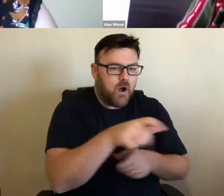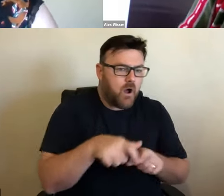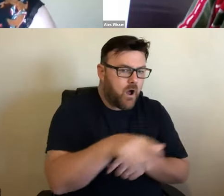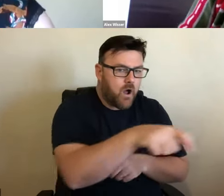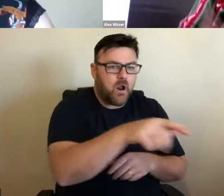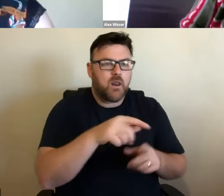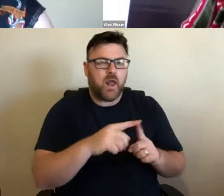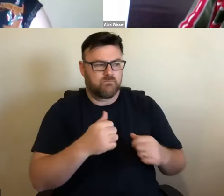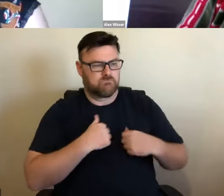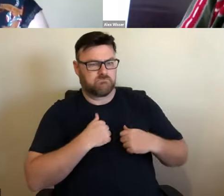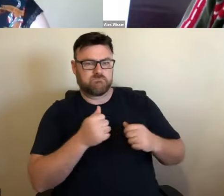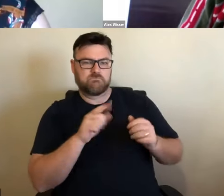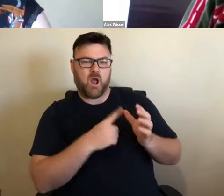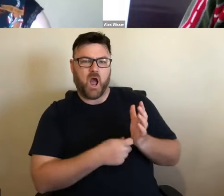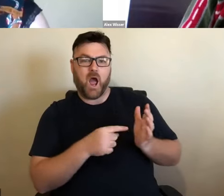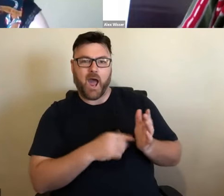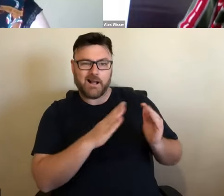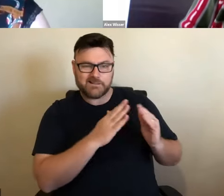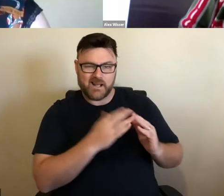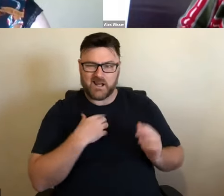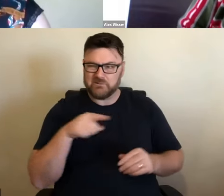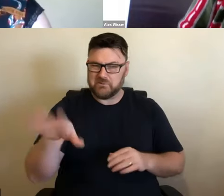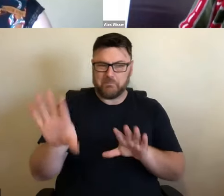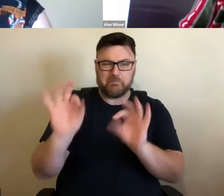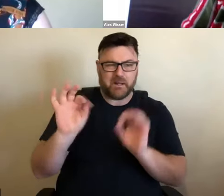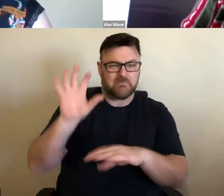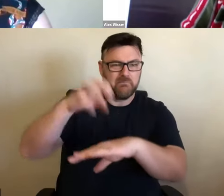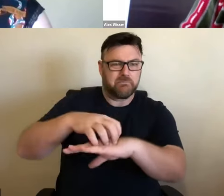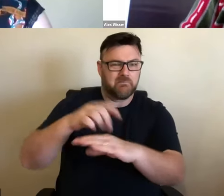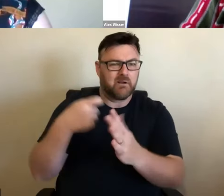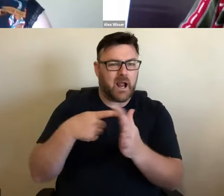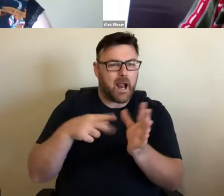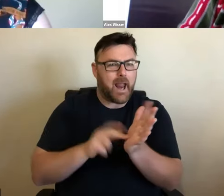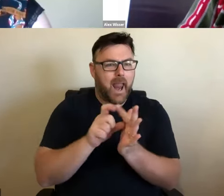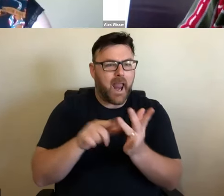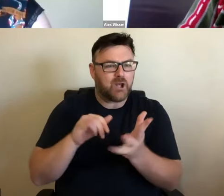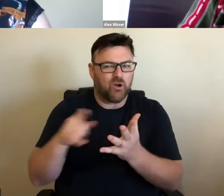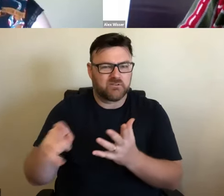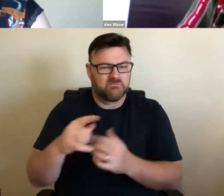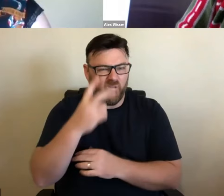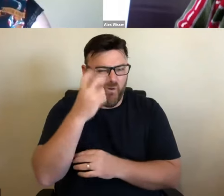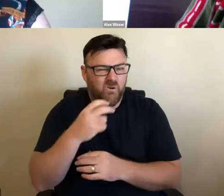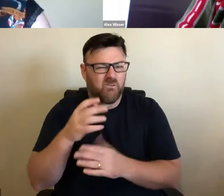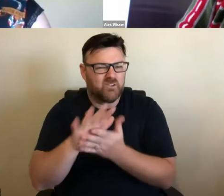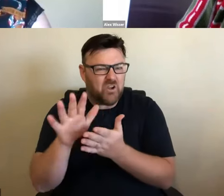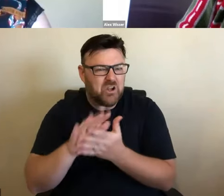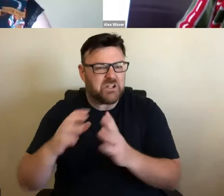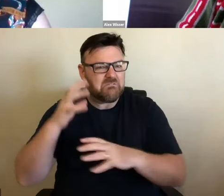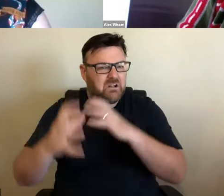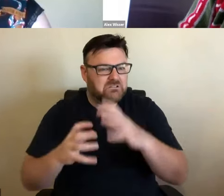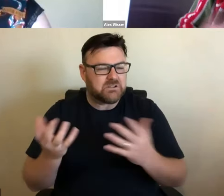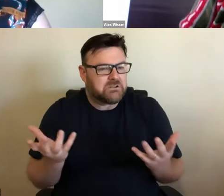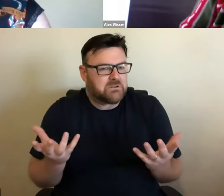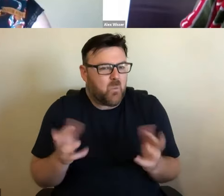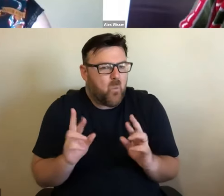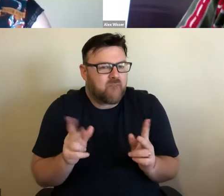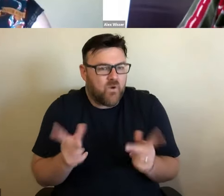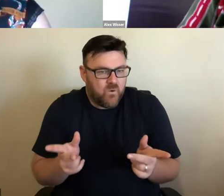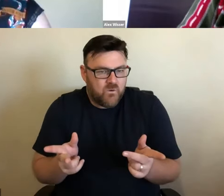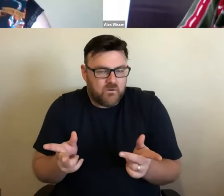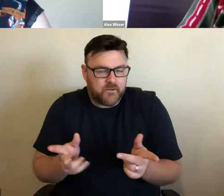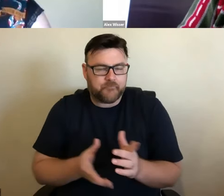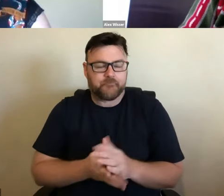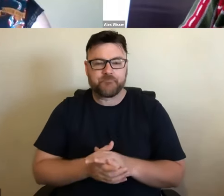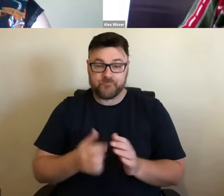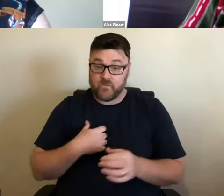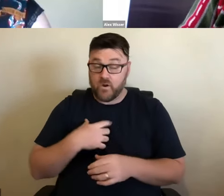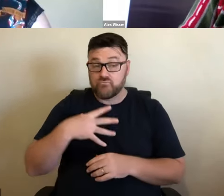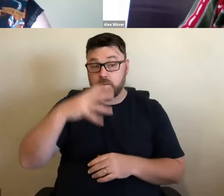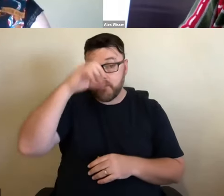like, "We're the arty town! " Kandos had been this dirty, industrial town